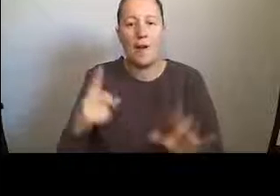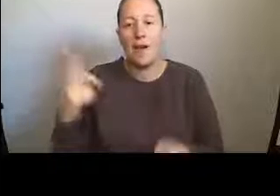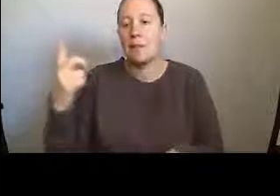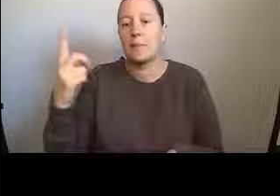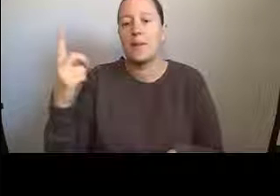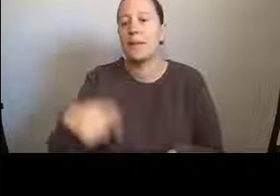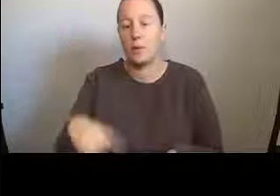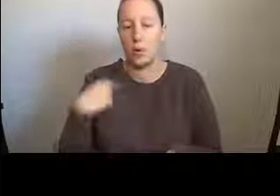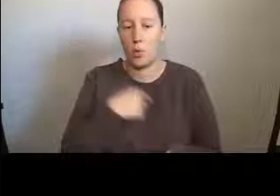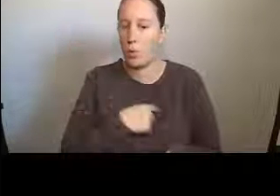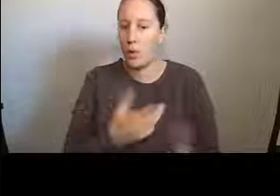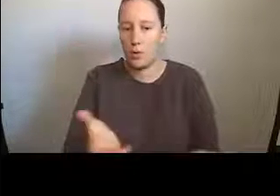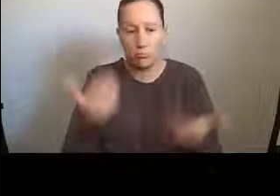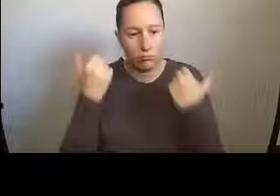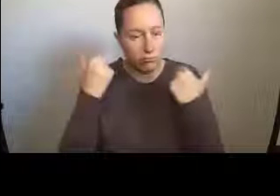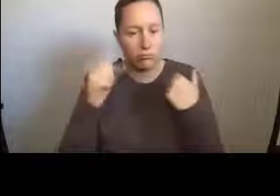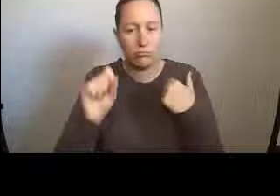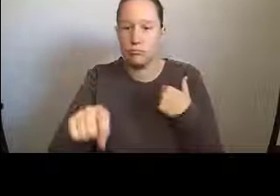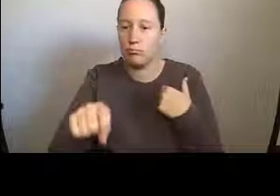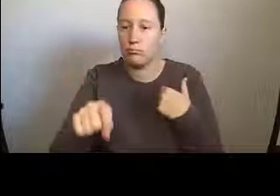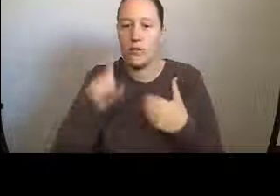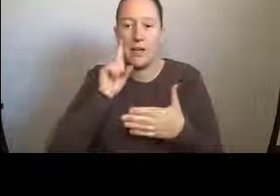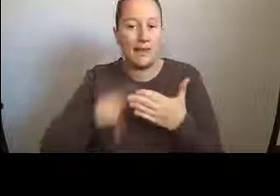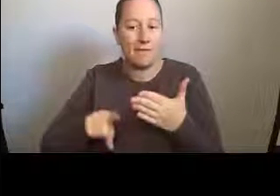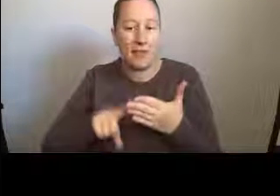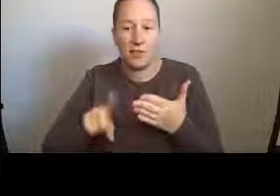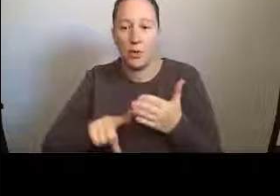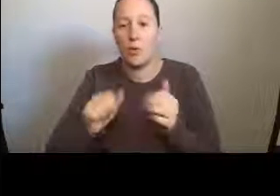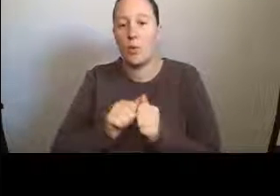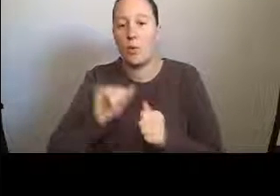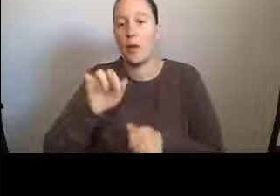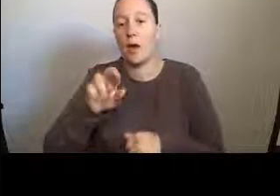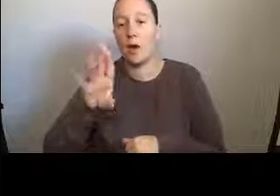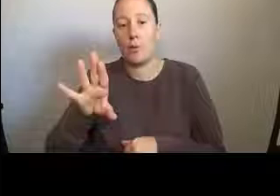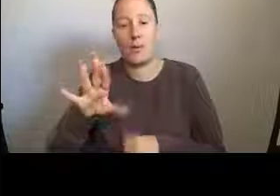we welcome investigators and IRBs to contact us